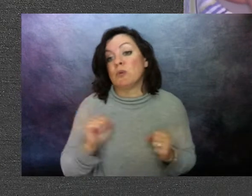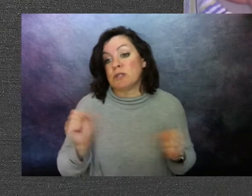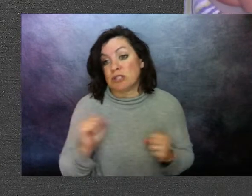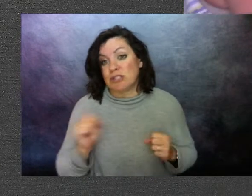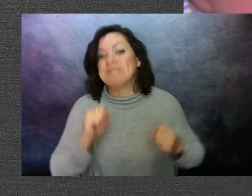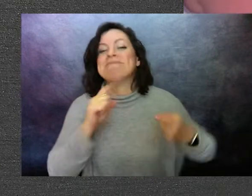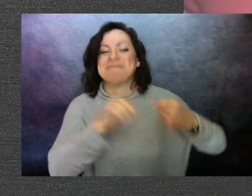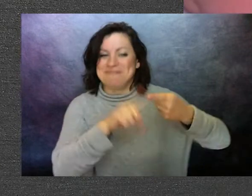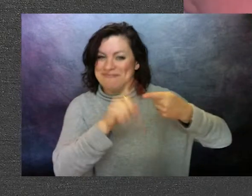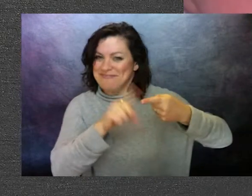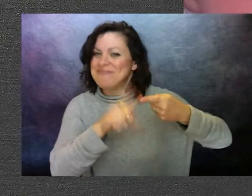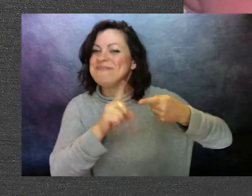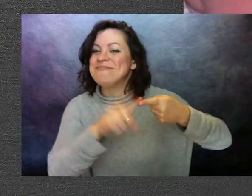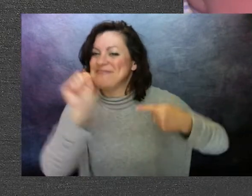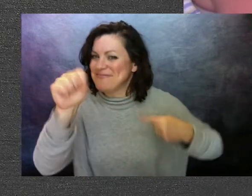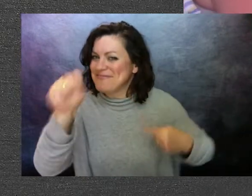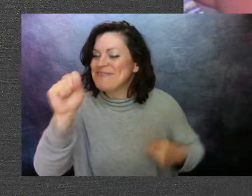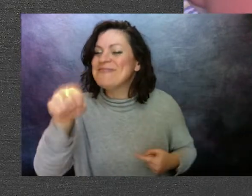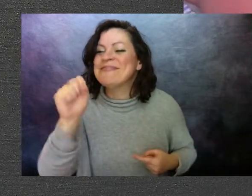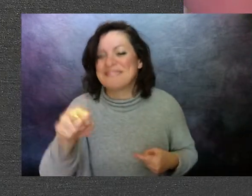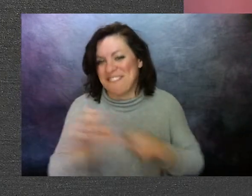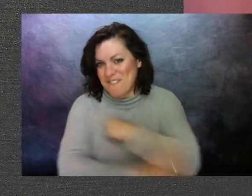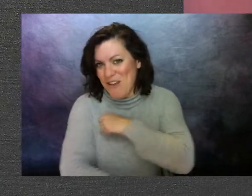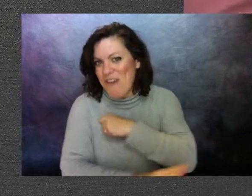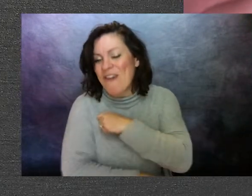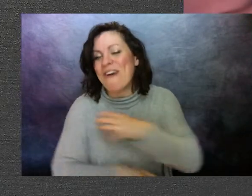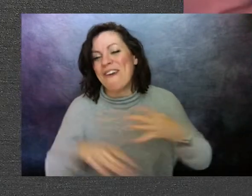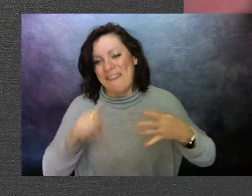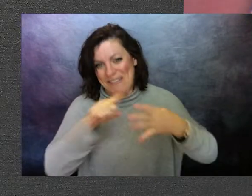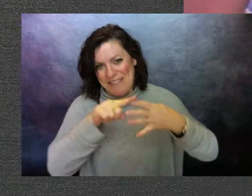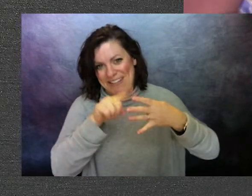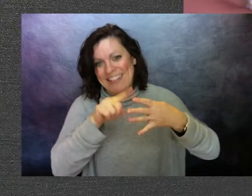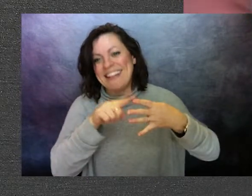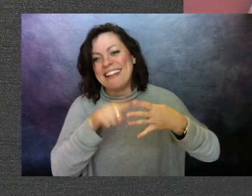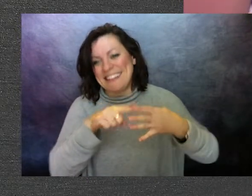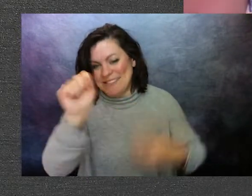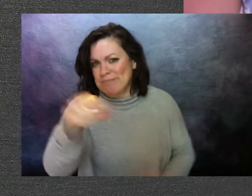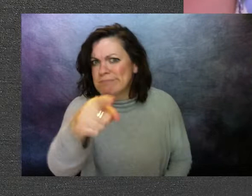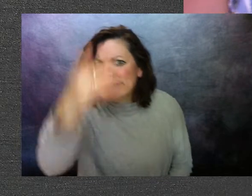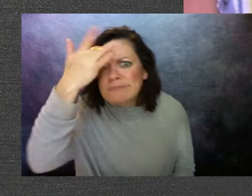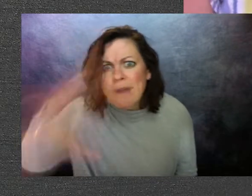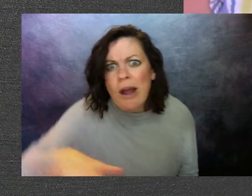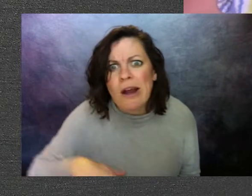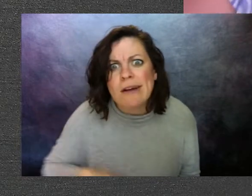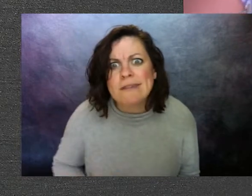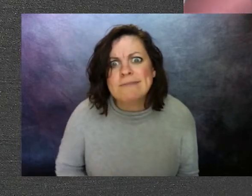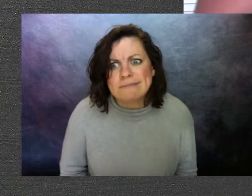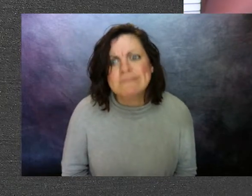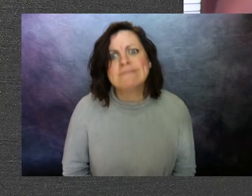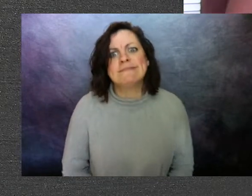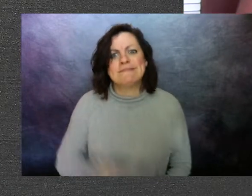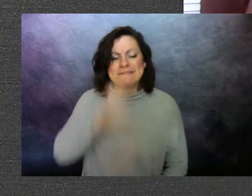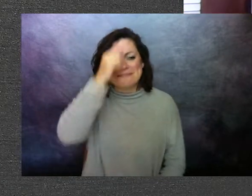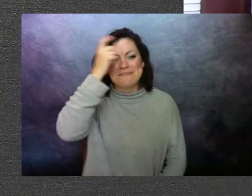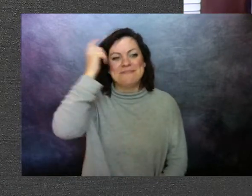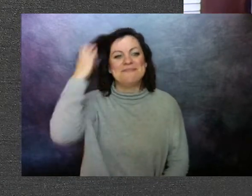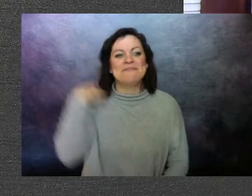This one is also a fall one. That was a number one. You guys are so smart. Let's try another one. Ready?